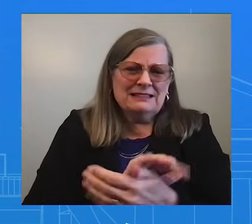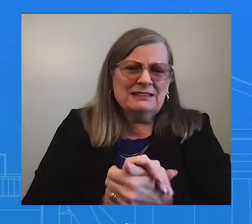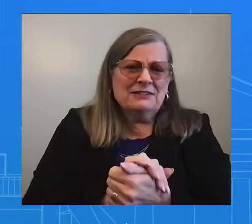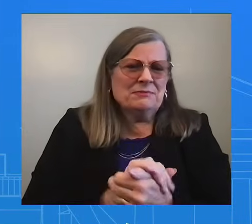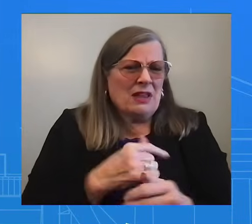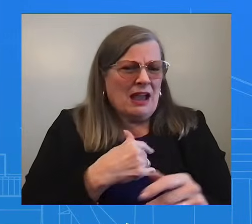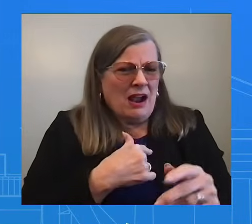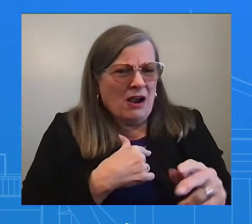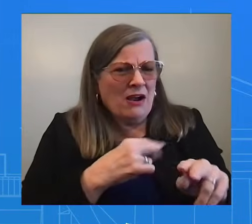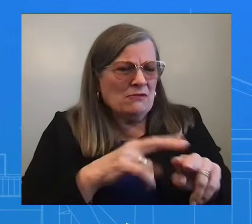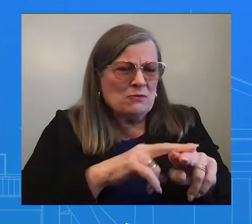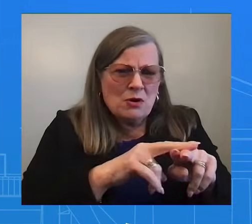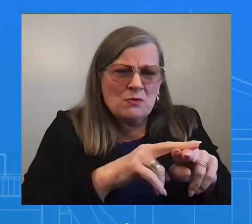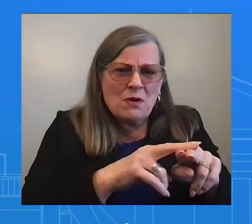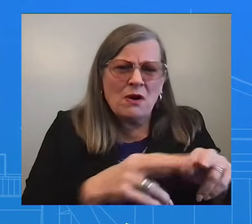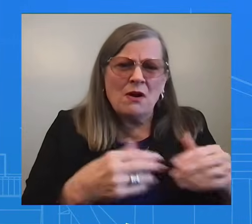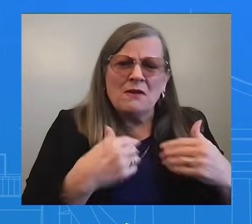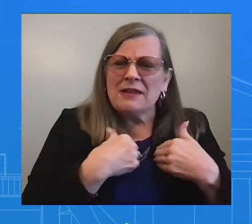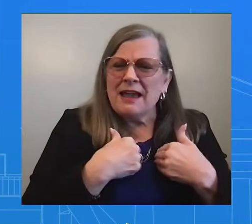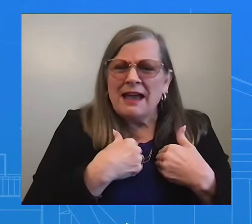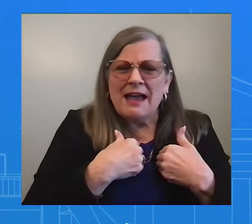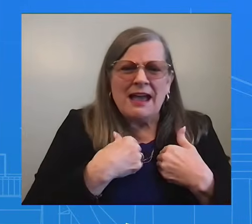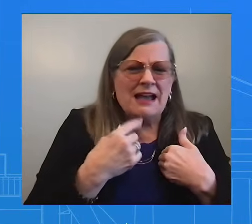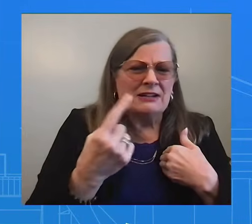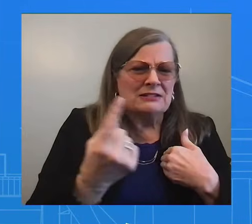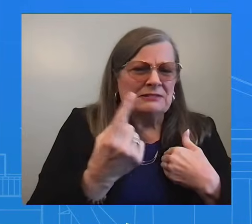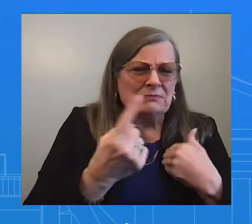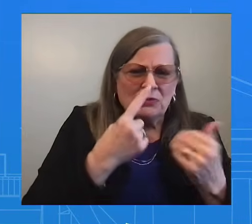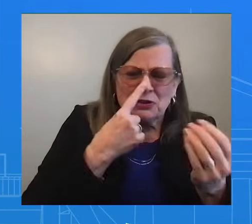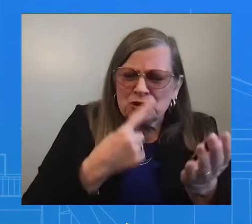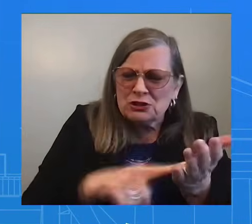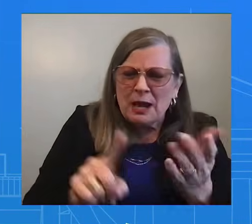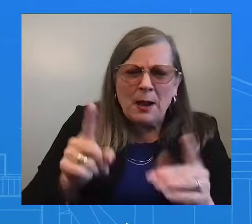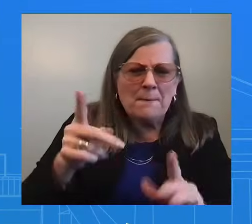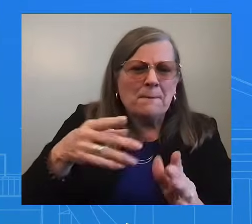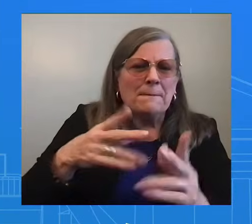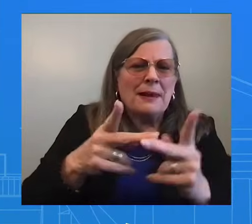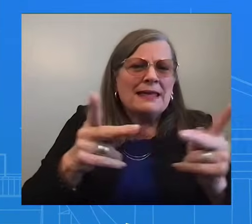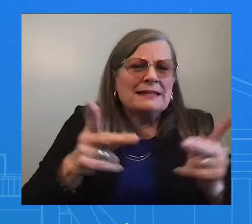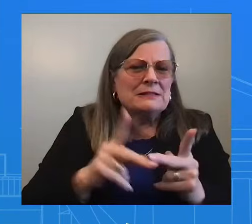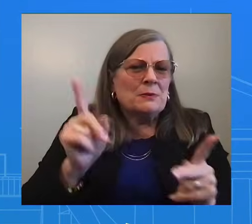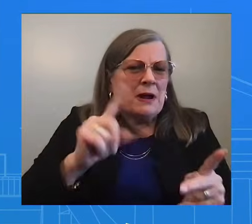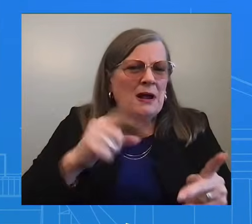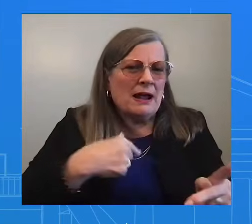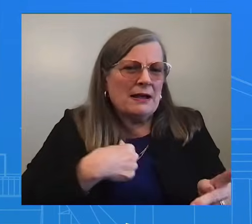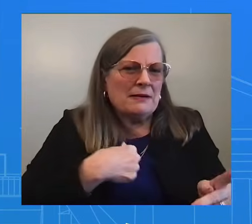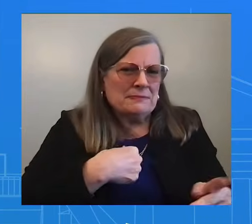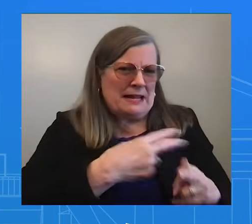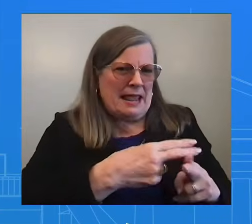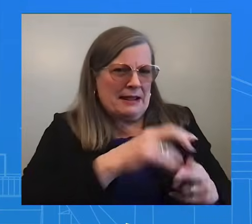And -- and the Mexican Armed Forces' presence in the south also can be important to that as well.